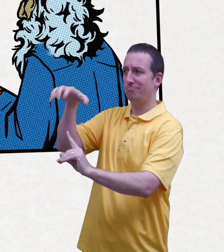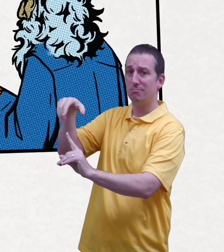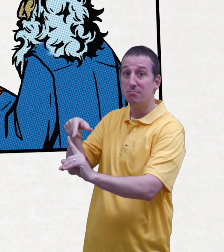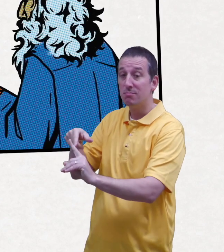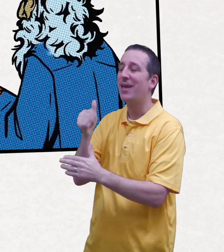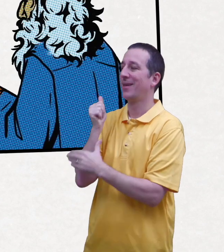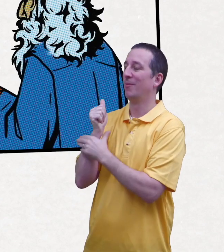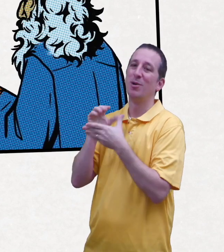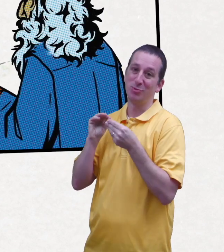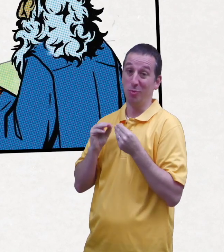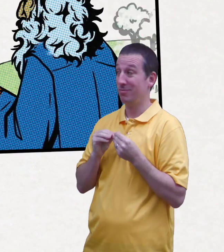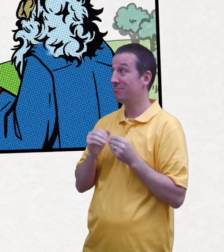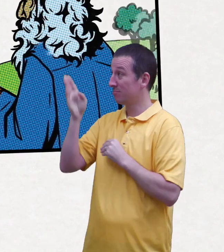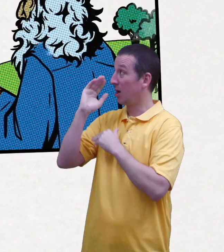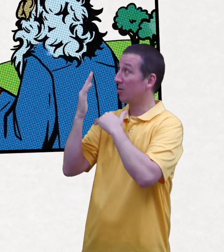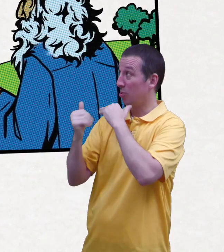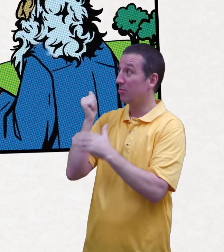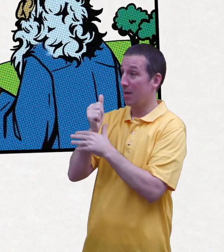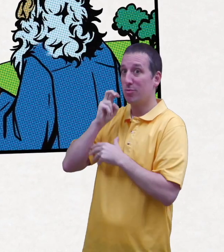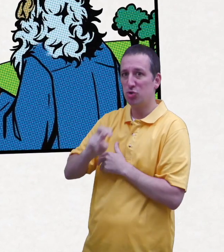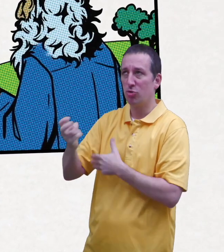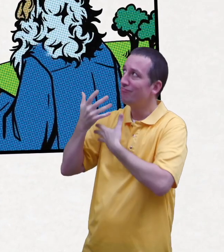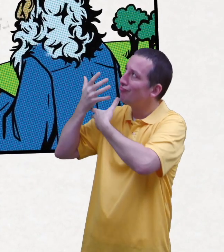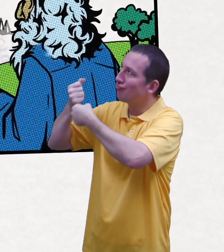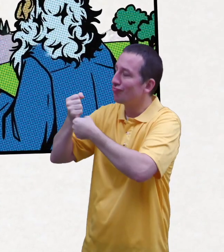It’s about Abraham. God calls him to journeyby faith to a new land,